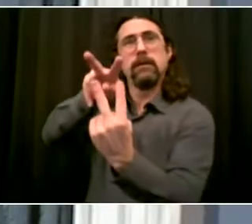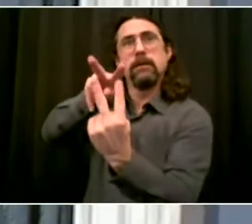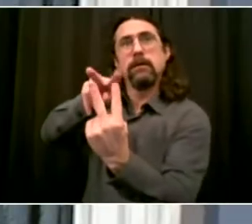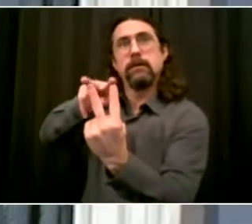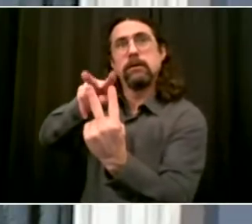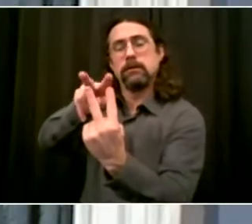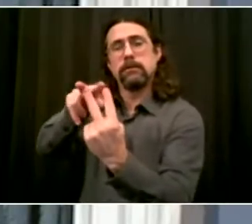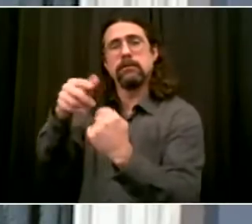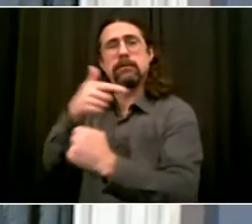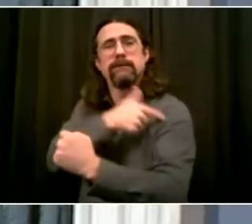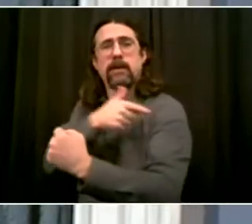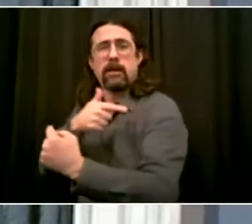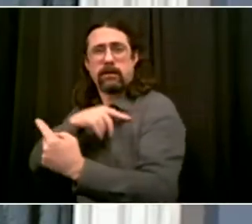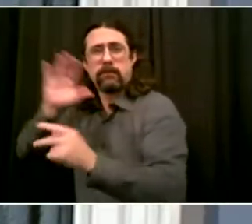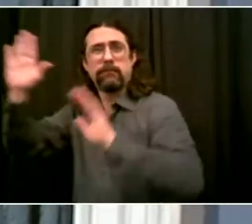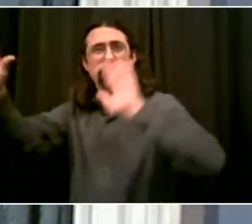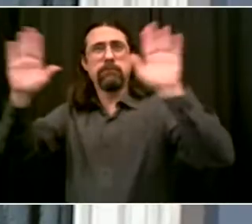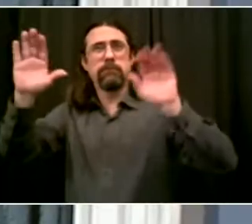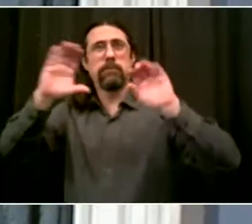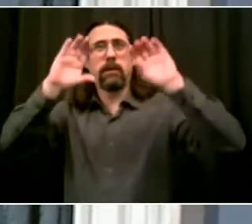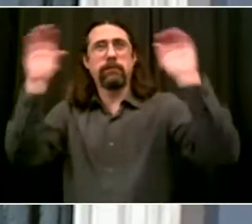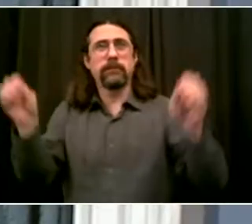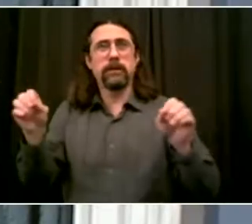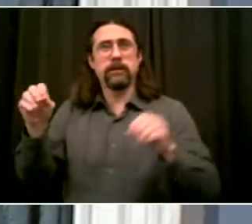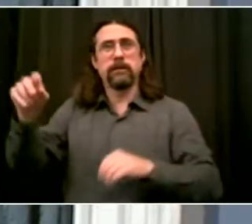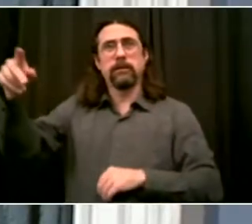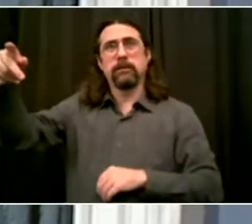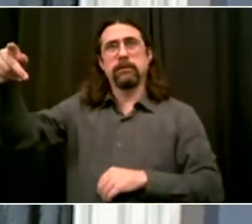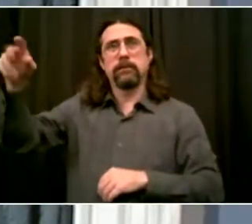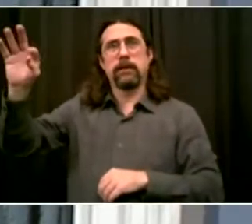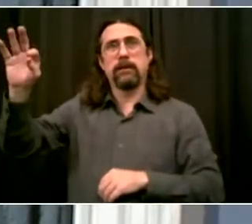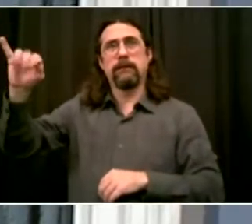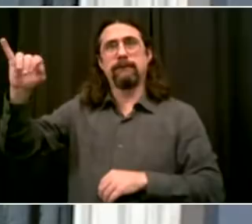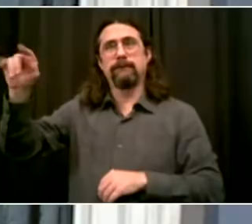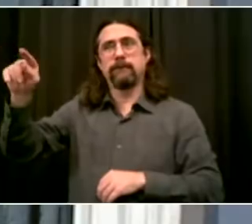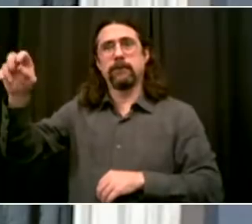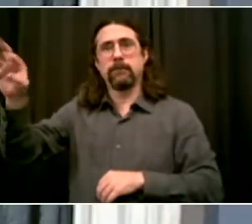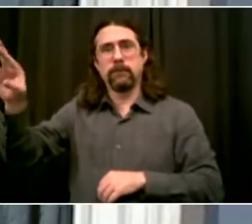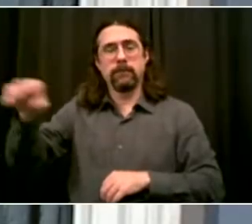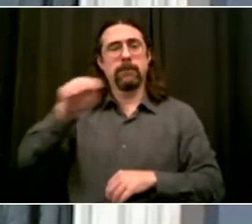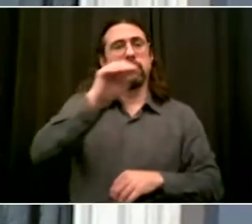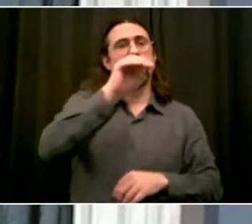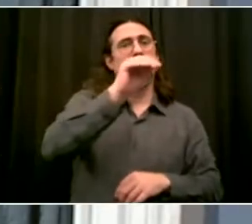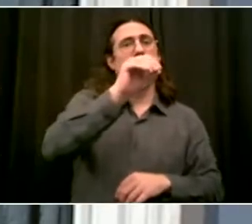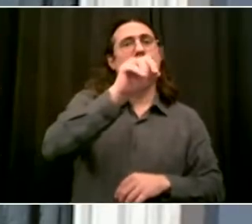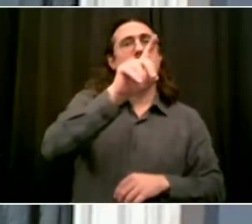DO HAVE TO SEE ALL OF THE DATA